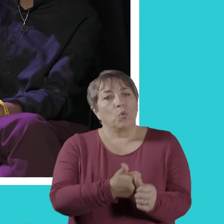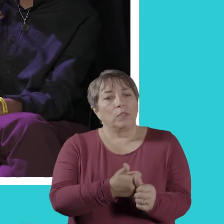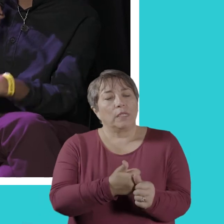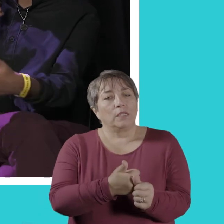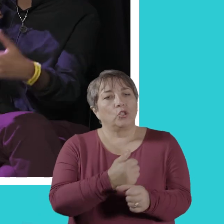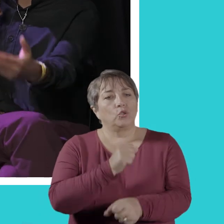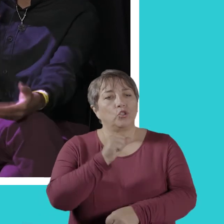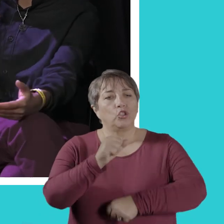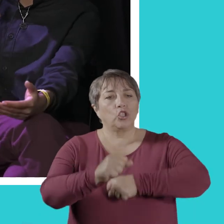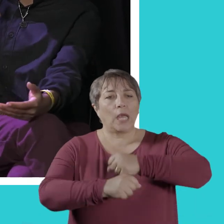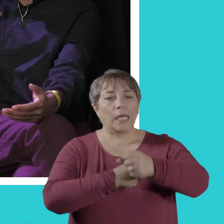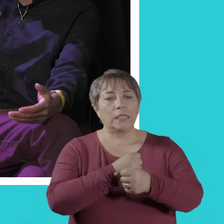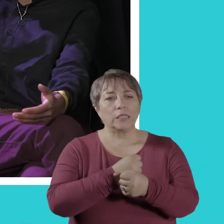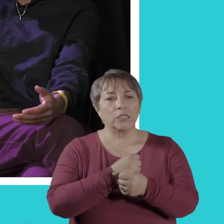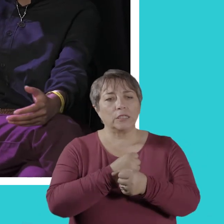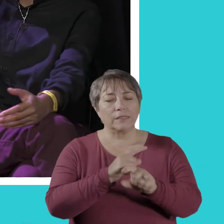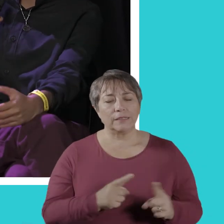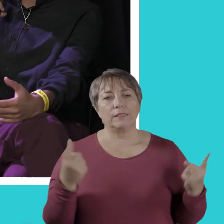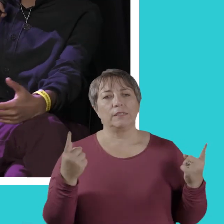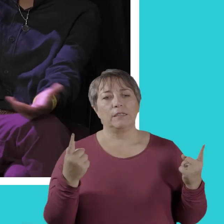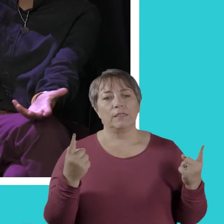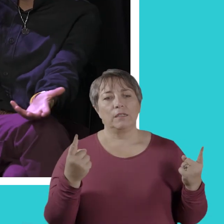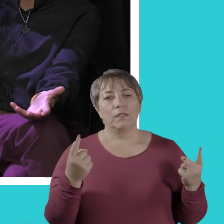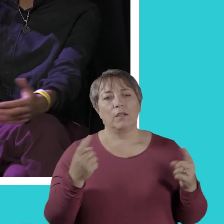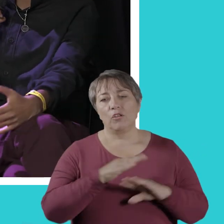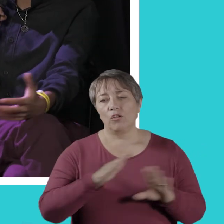rather than pushed towards a criminal justice system which is repeatedly failing them and we